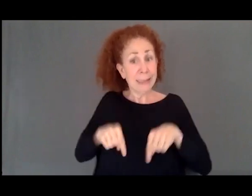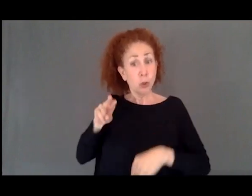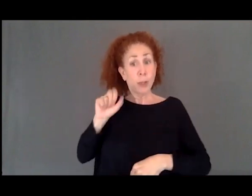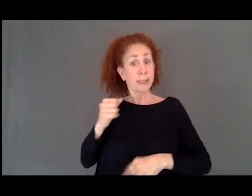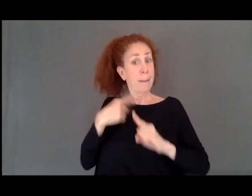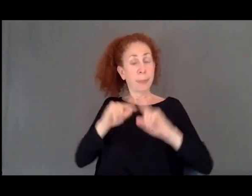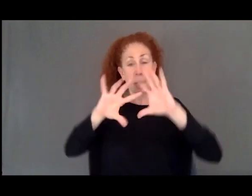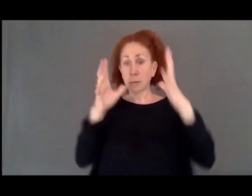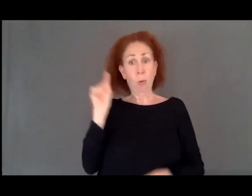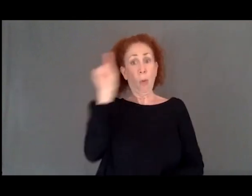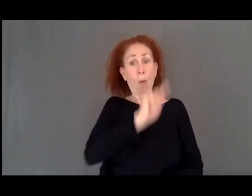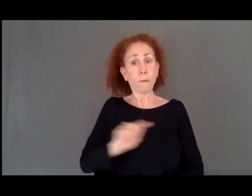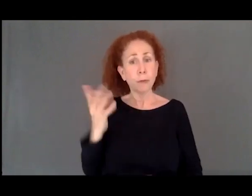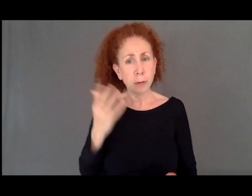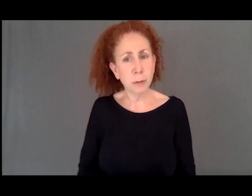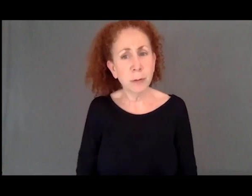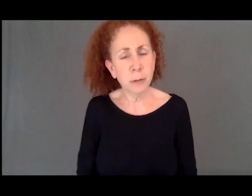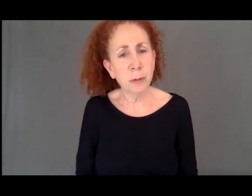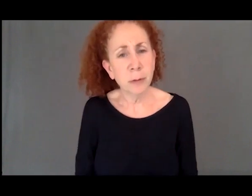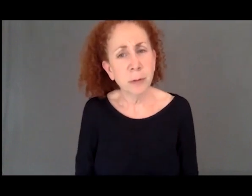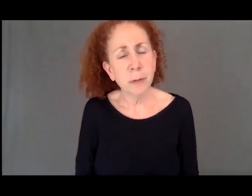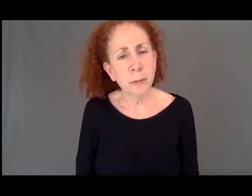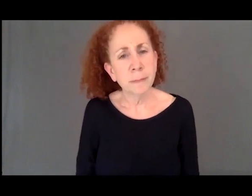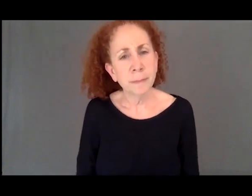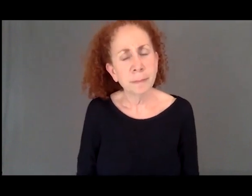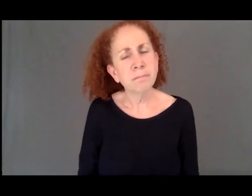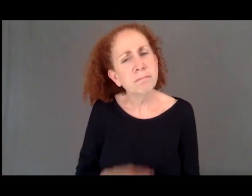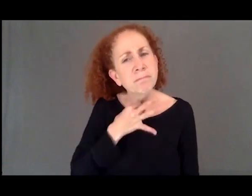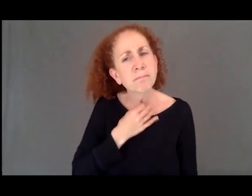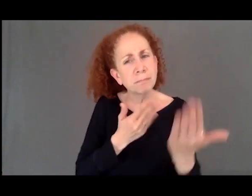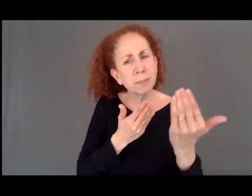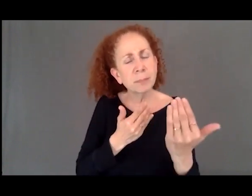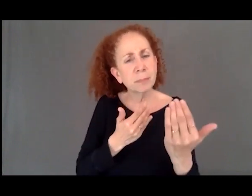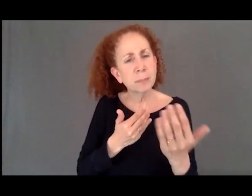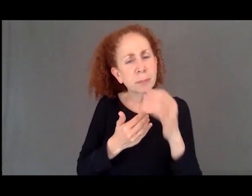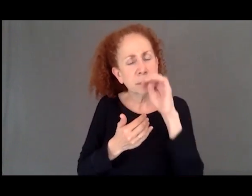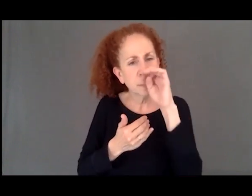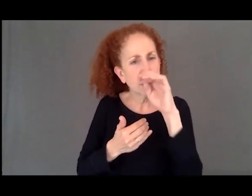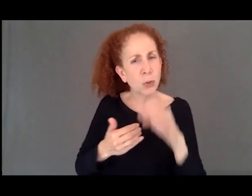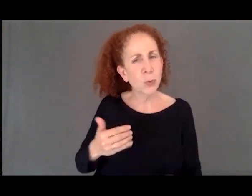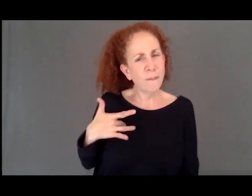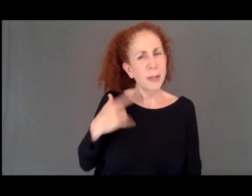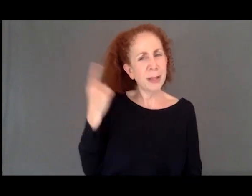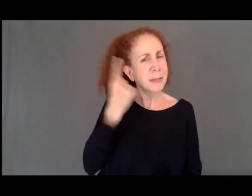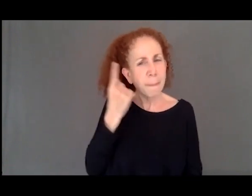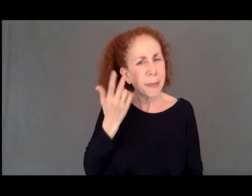and in relief around the world. So I wonder if you sense something